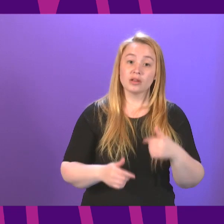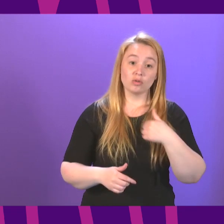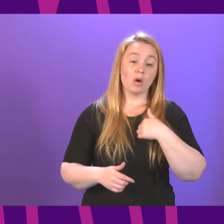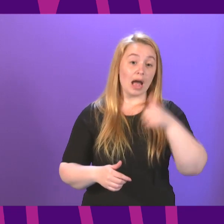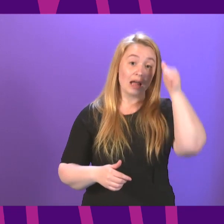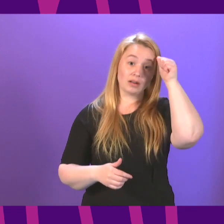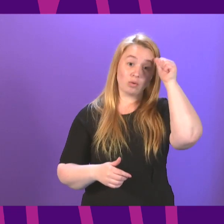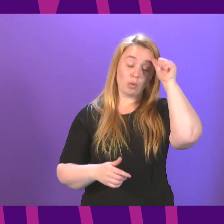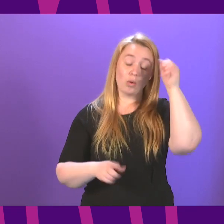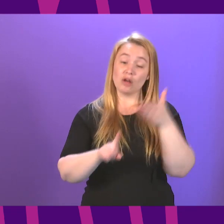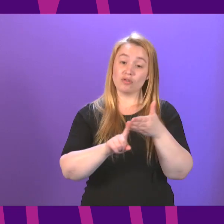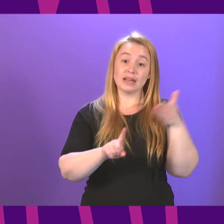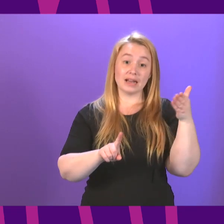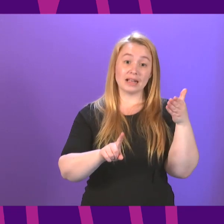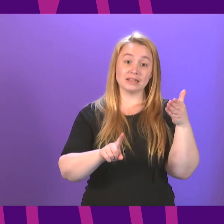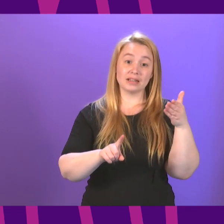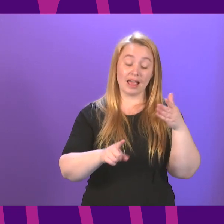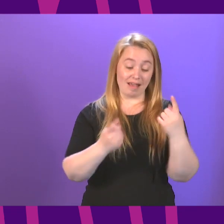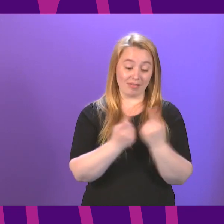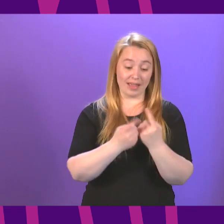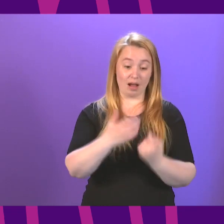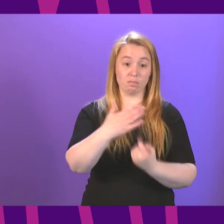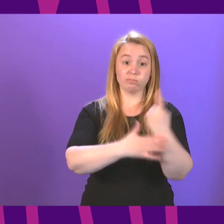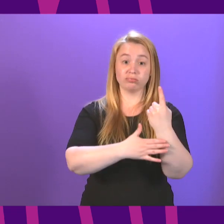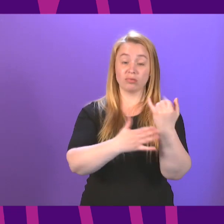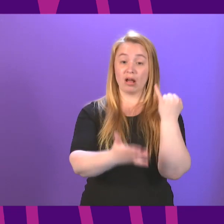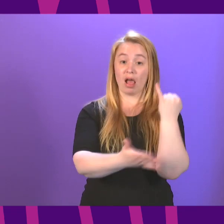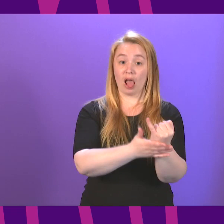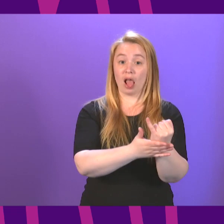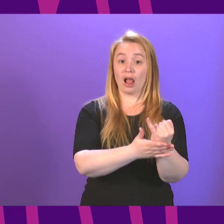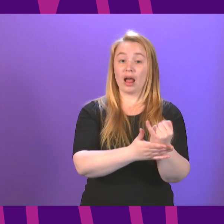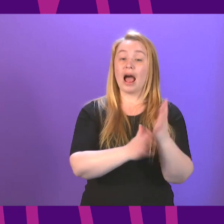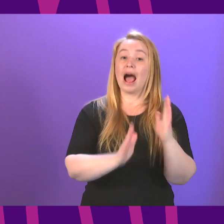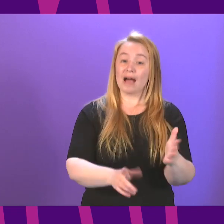absolutely realise the importance of recognising that and learning lessons.